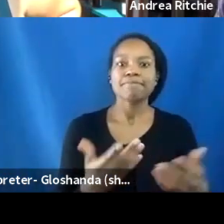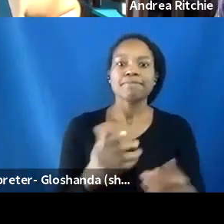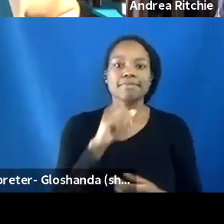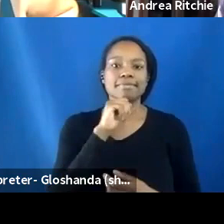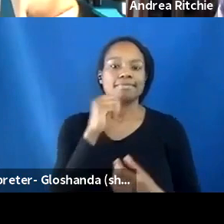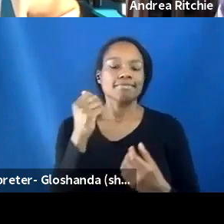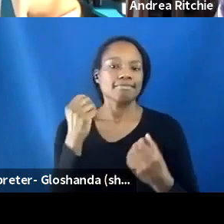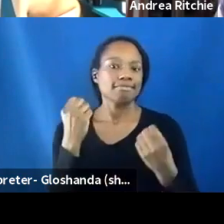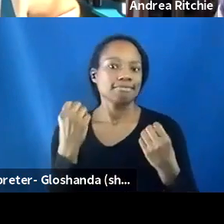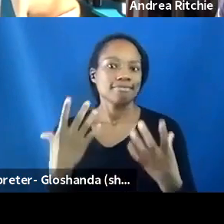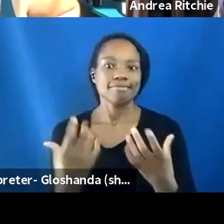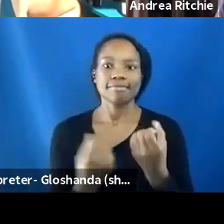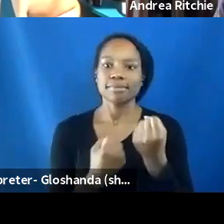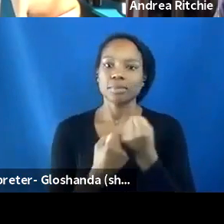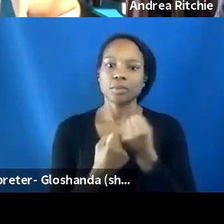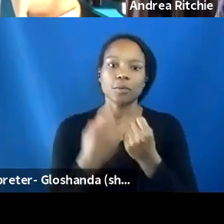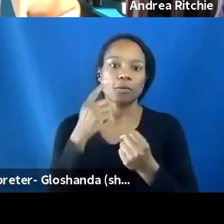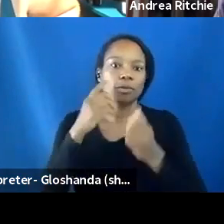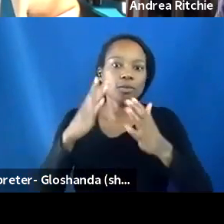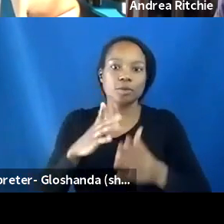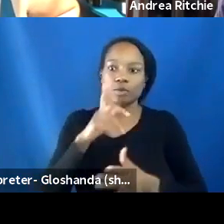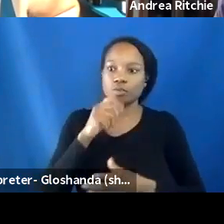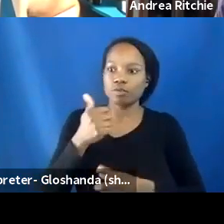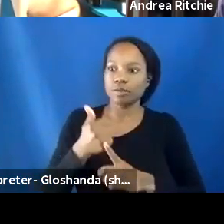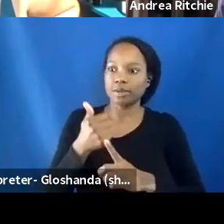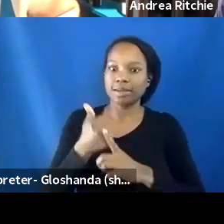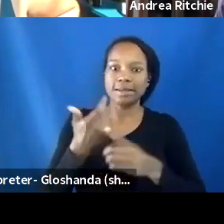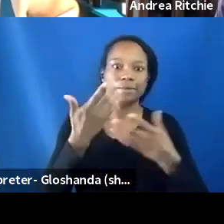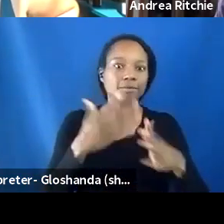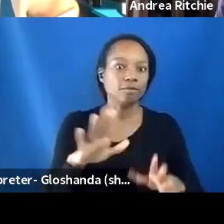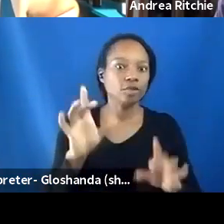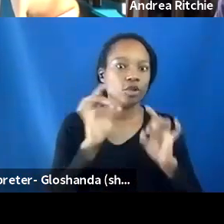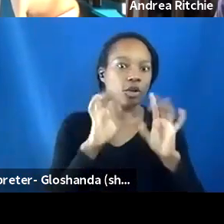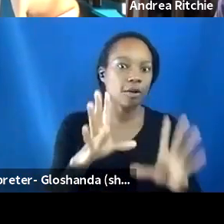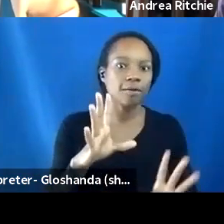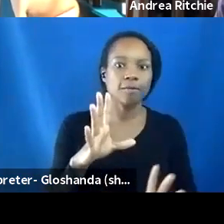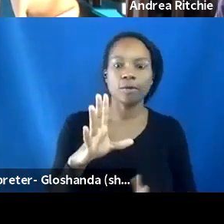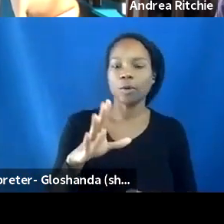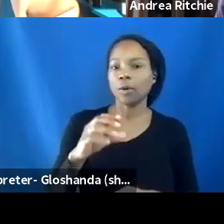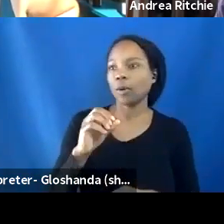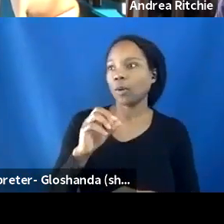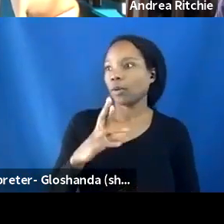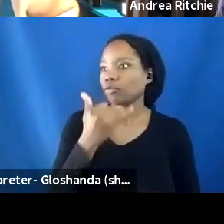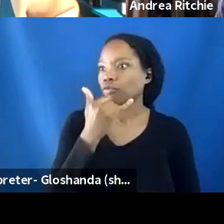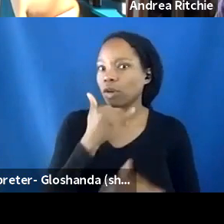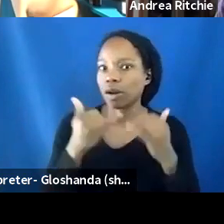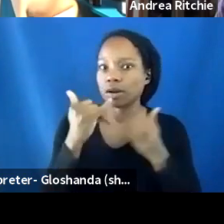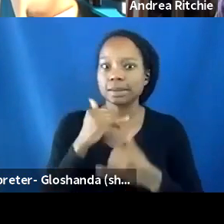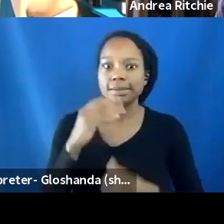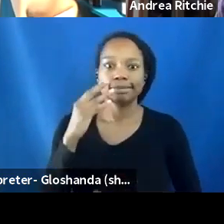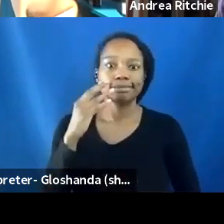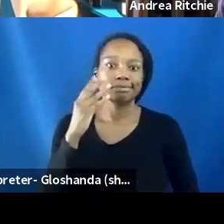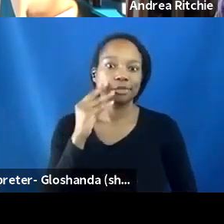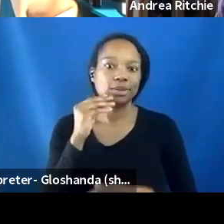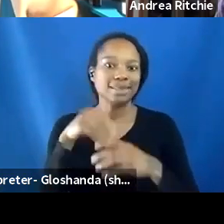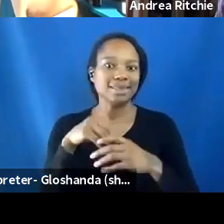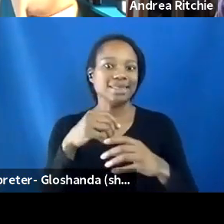when one has been wronged or violated in those institutions to get those wrongs addressed. We have been really vigilant about